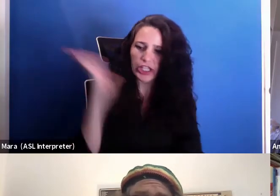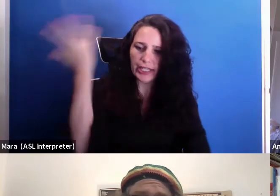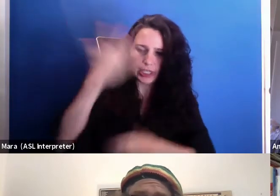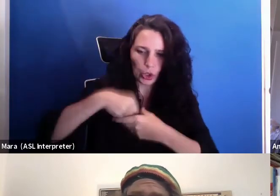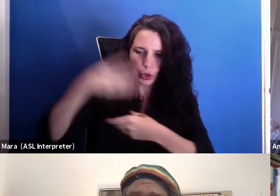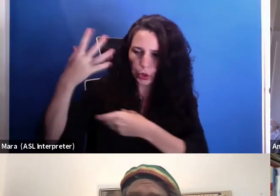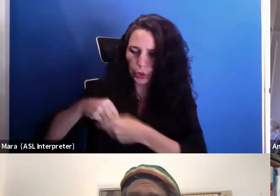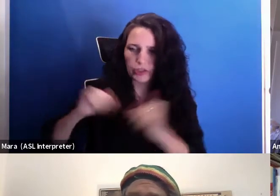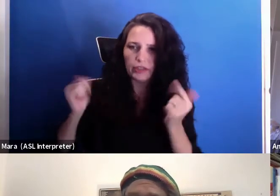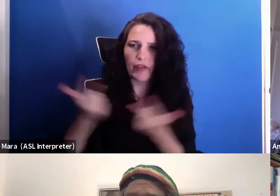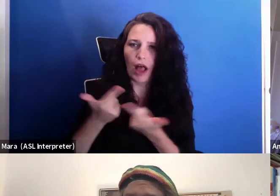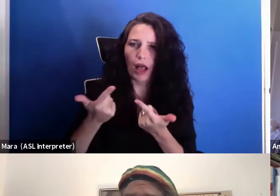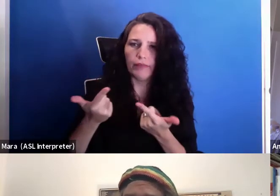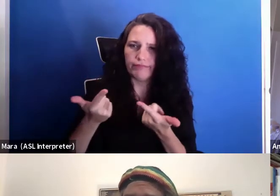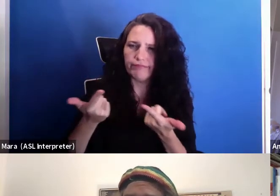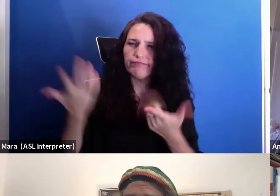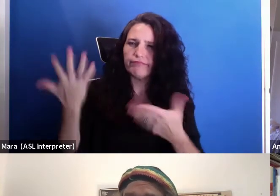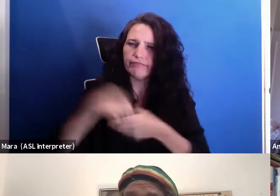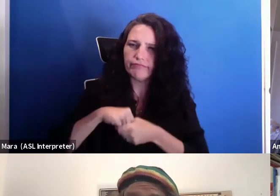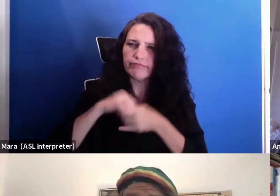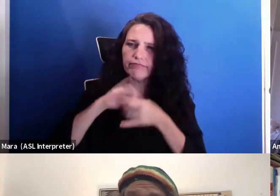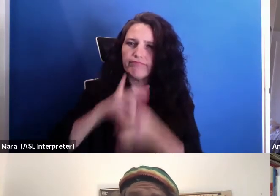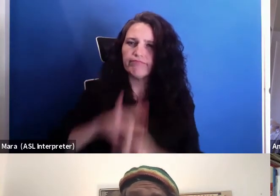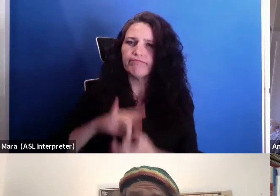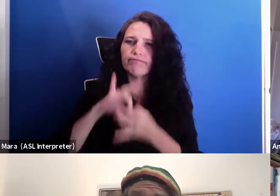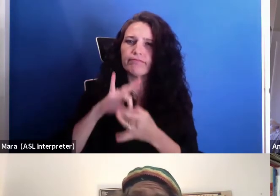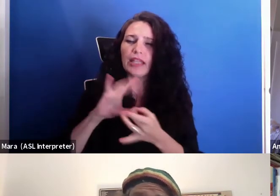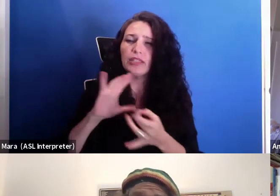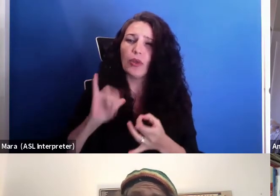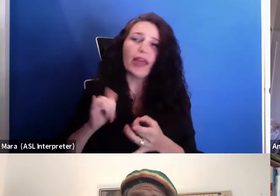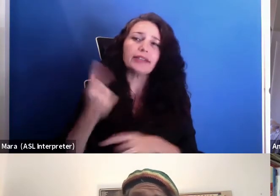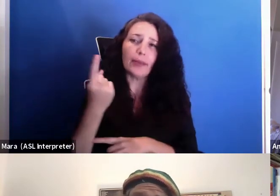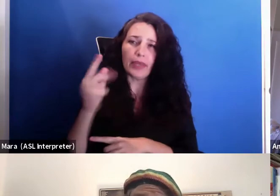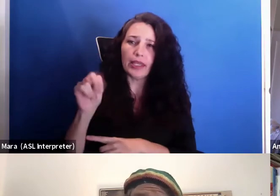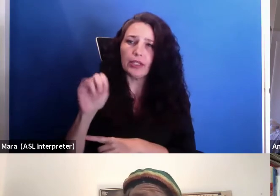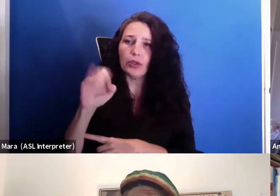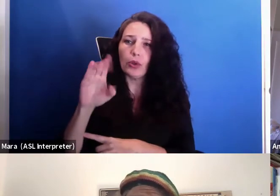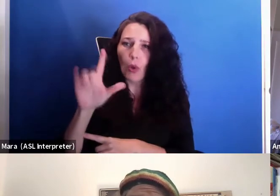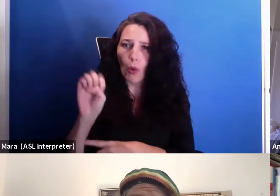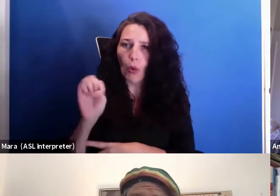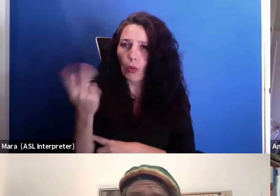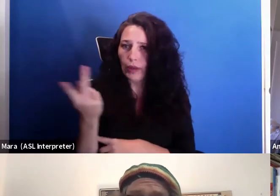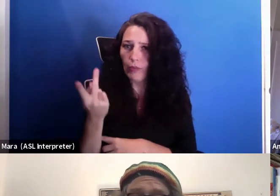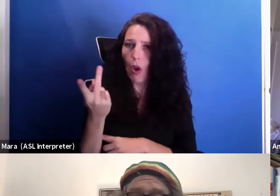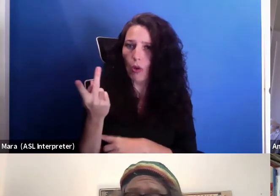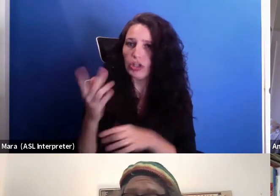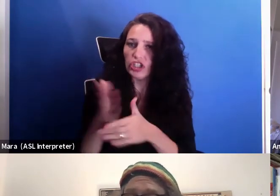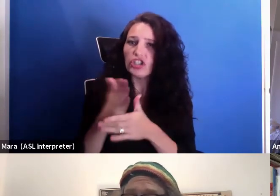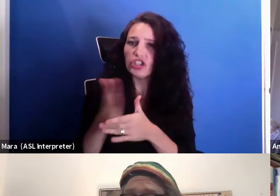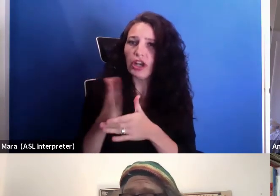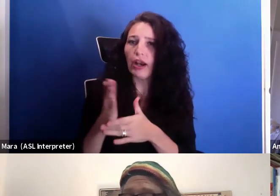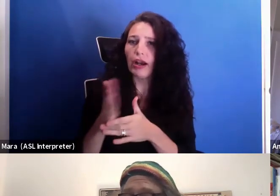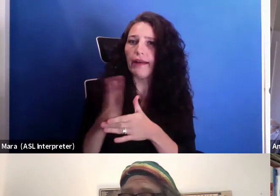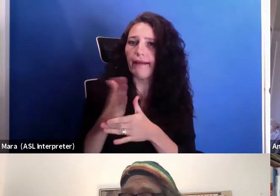And this is something Nicole and I both shared very deeply. And I will say that